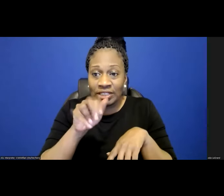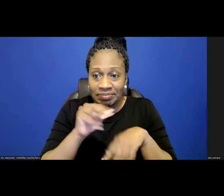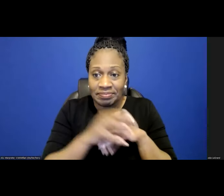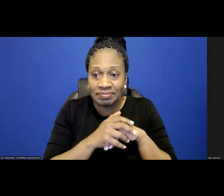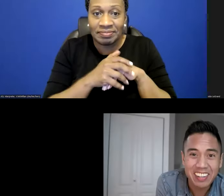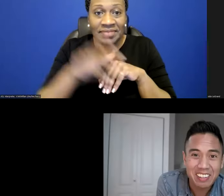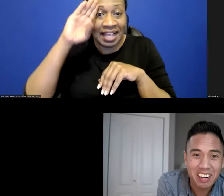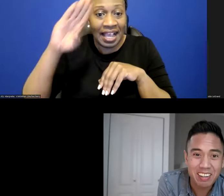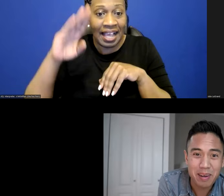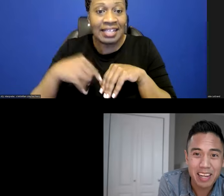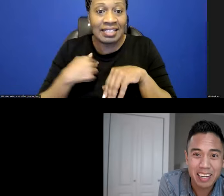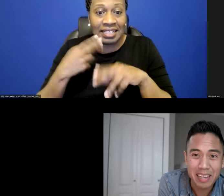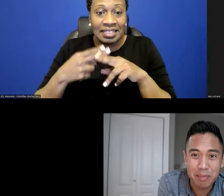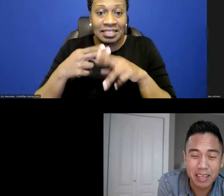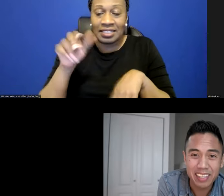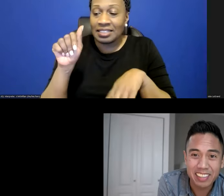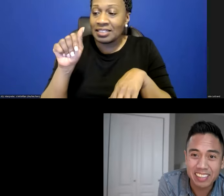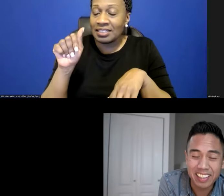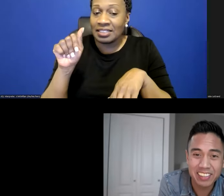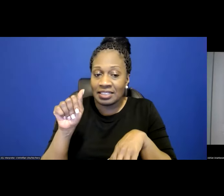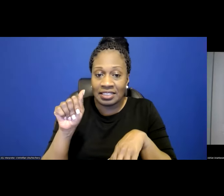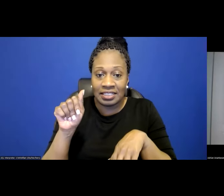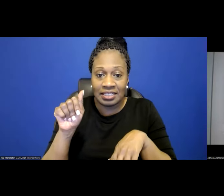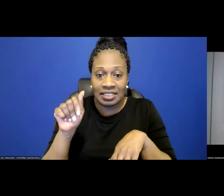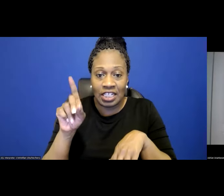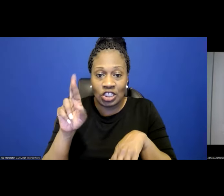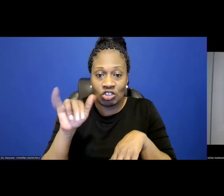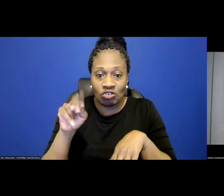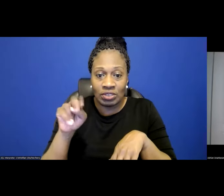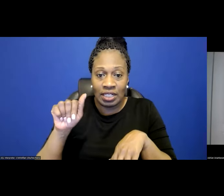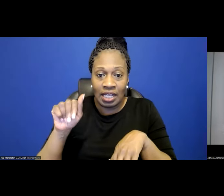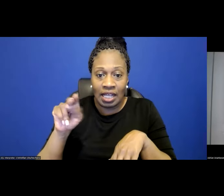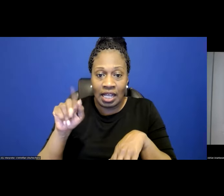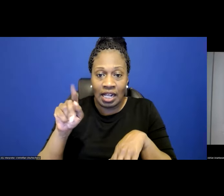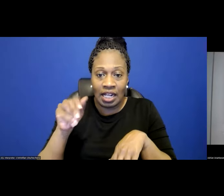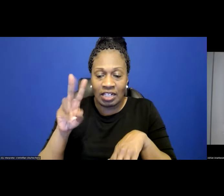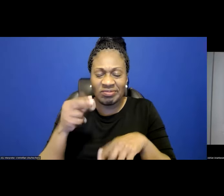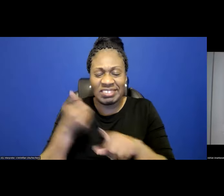Hi there. My name is Adrian and I'll just self-describe very quickly.